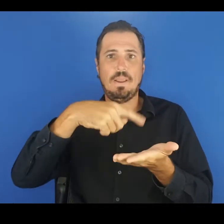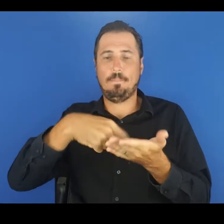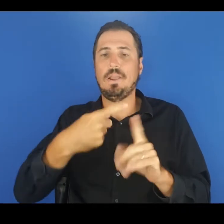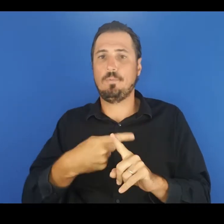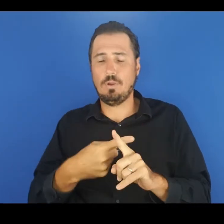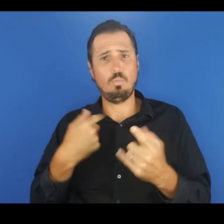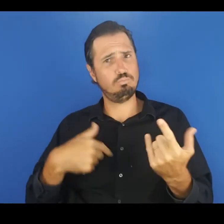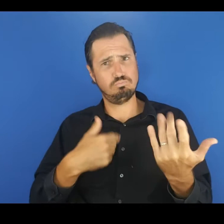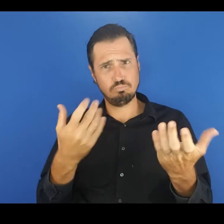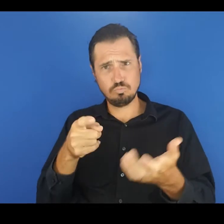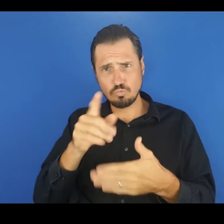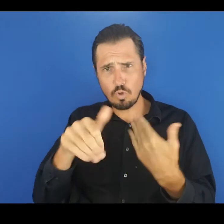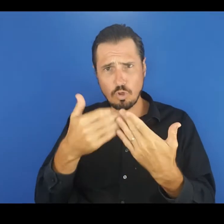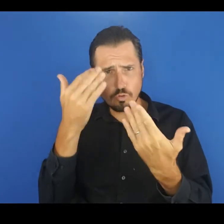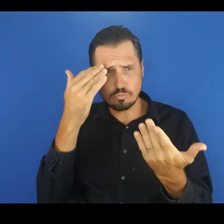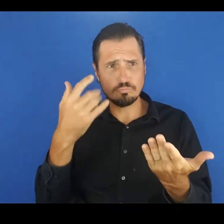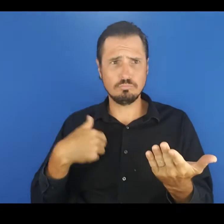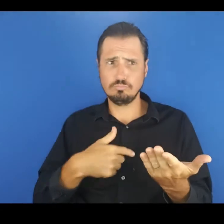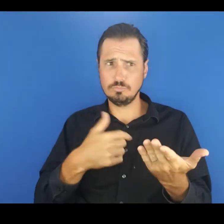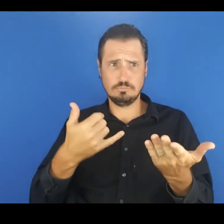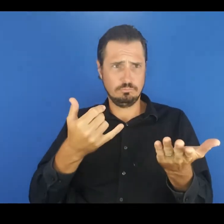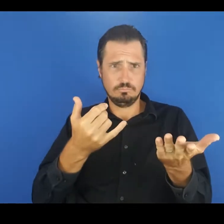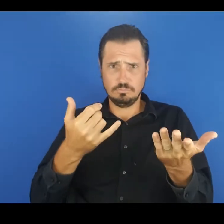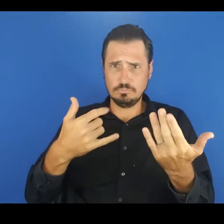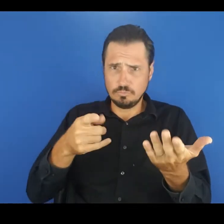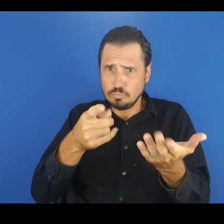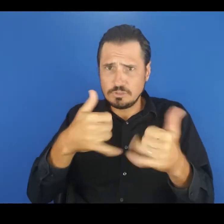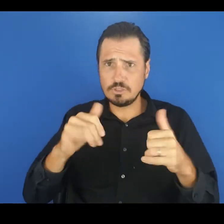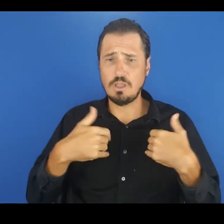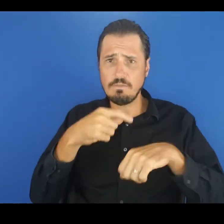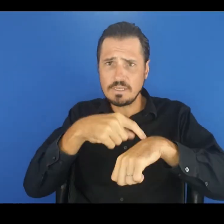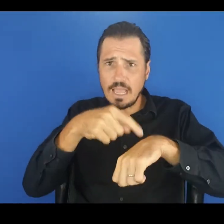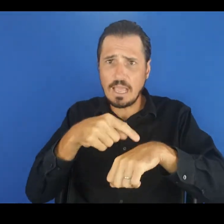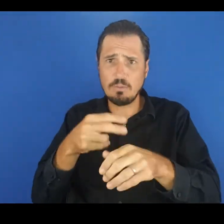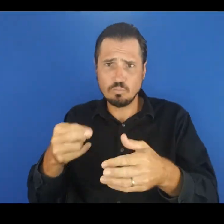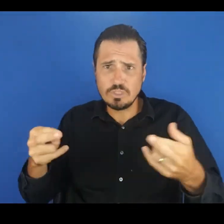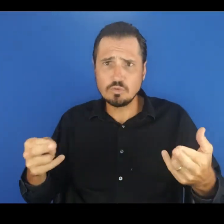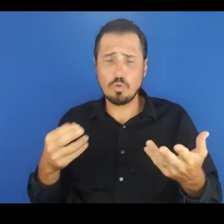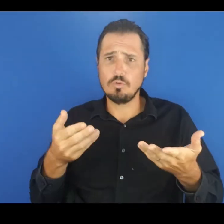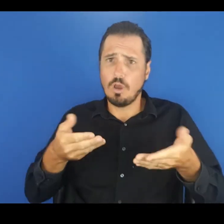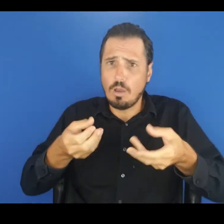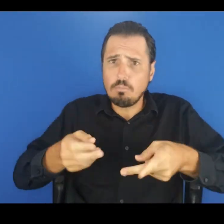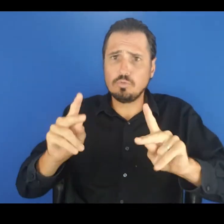We want our residents to know that there is still time, and resources are available